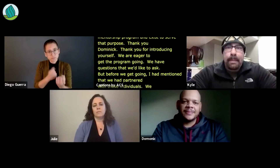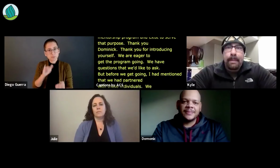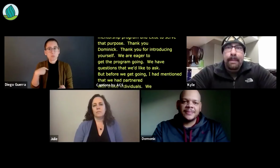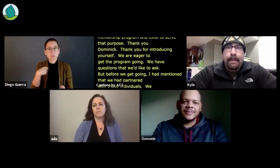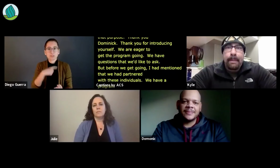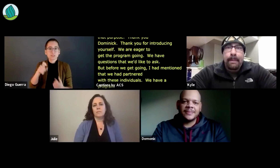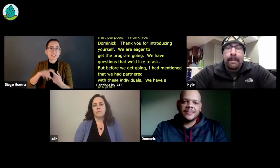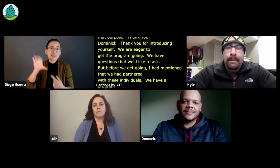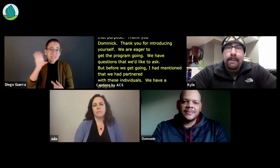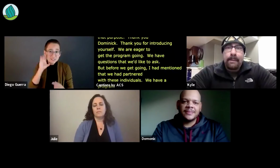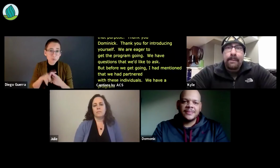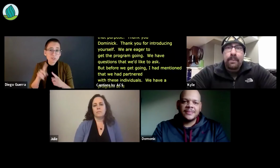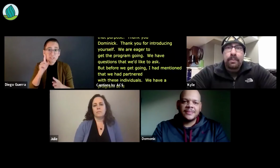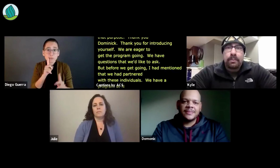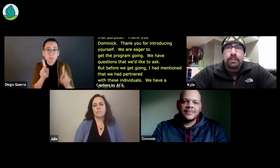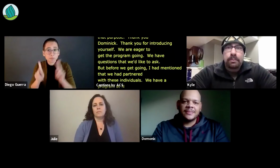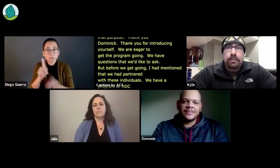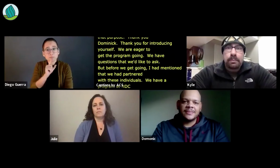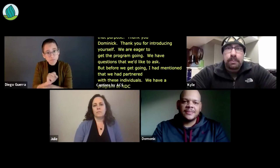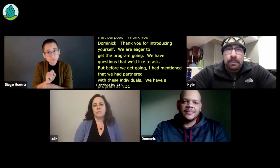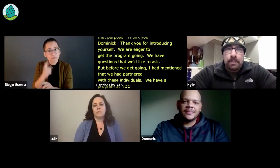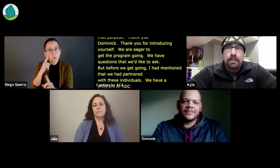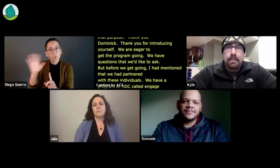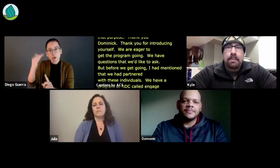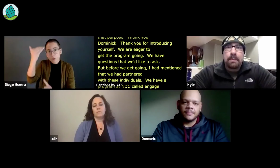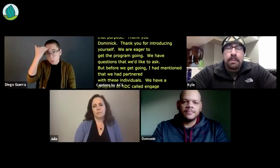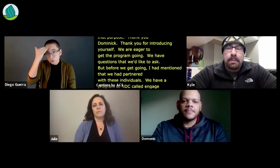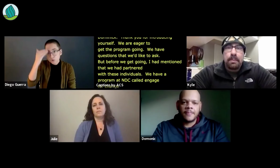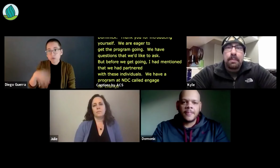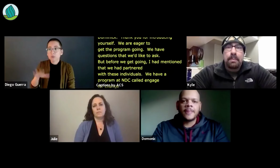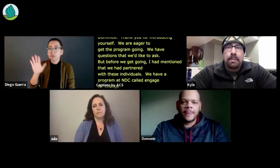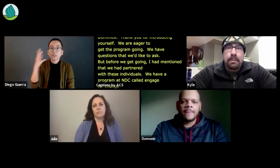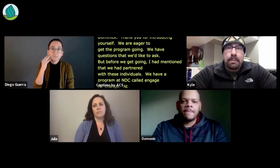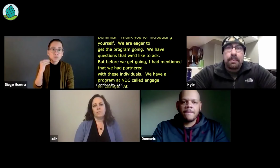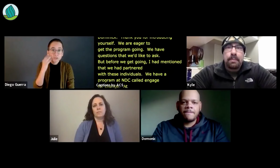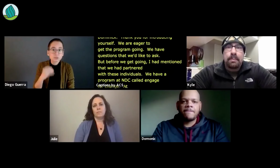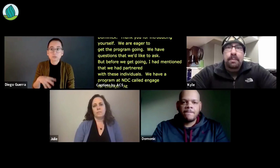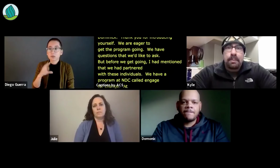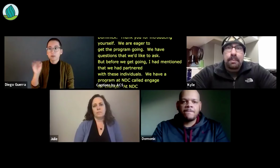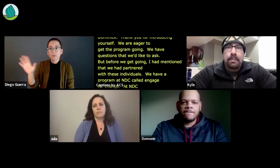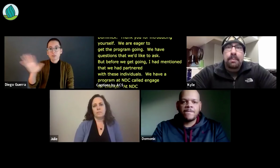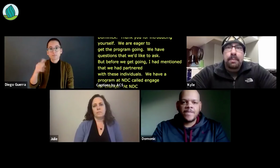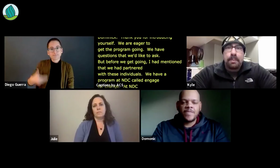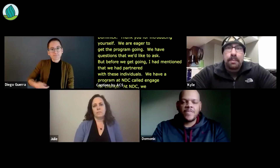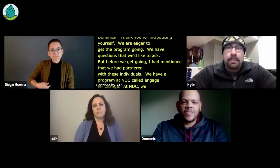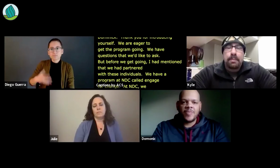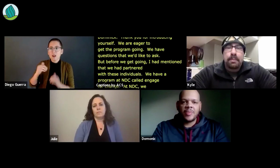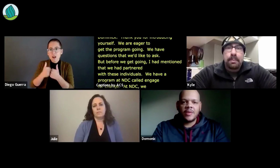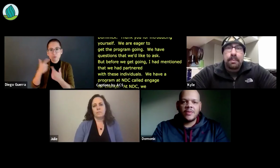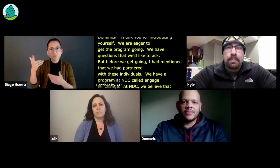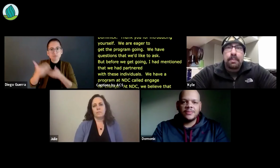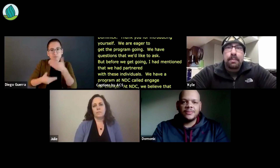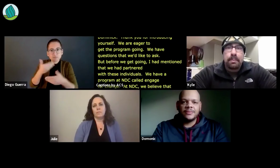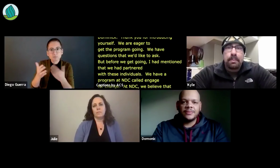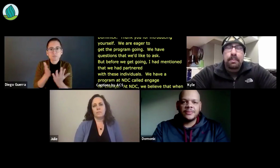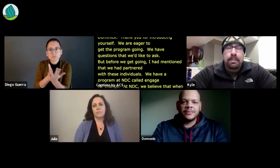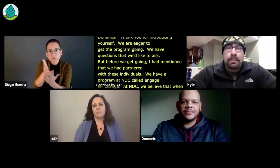At NDC, we believe that we need to center deaf people. We need to listen to the deaf knowledge, deaf experience,